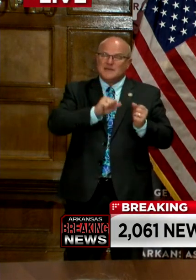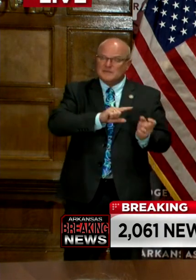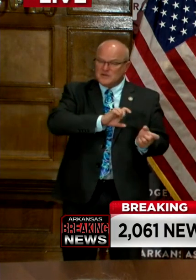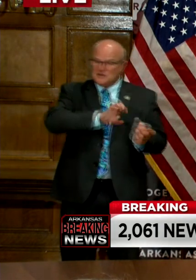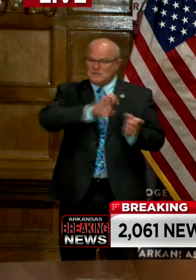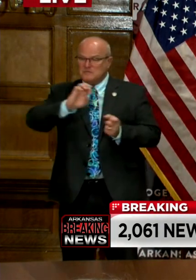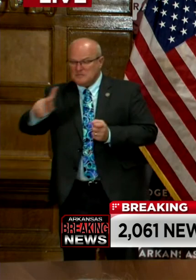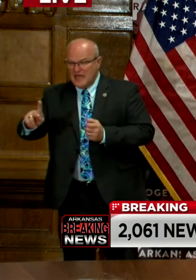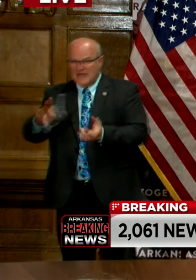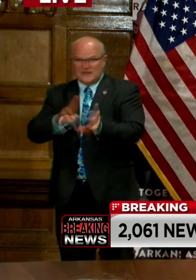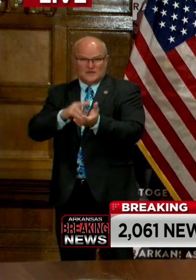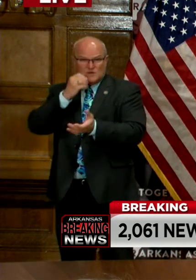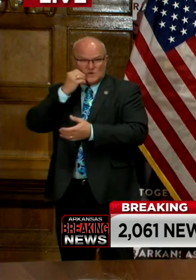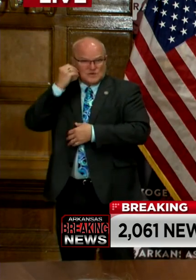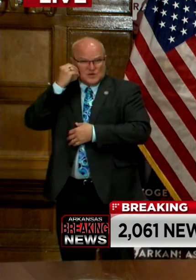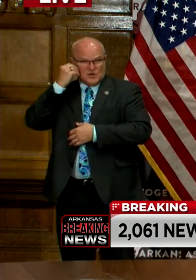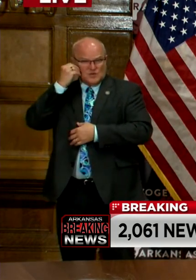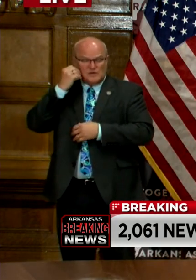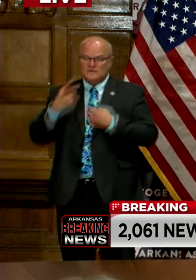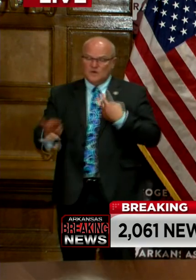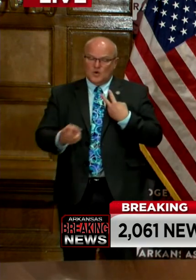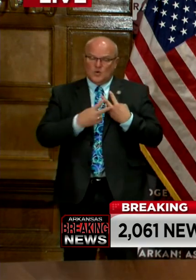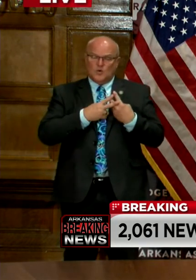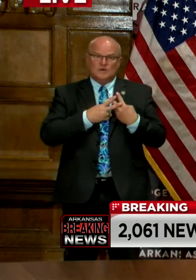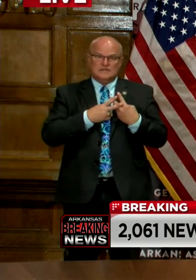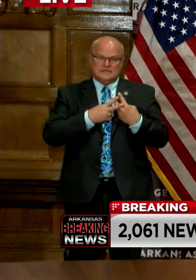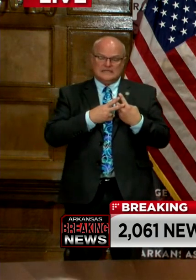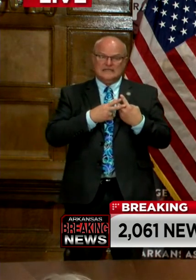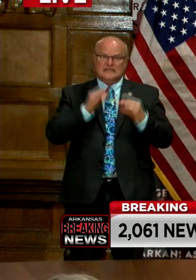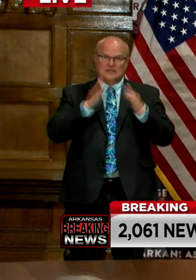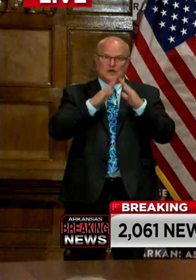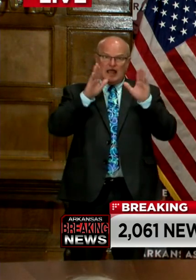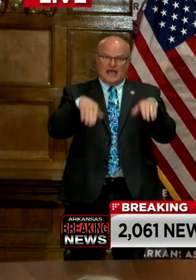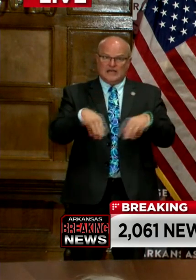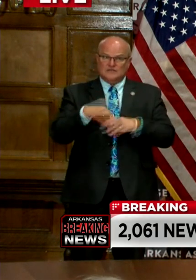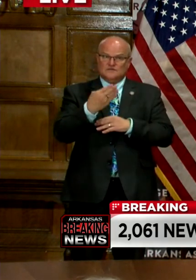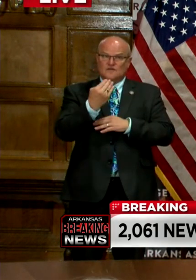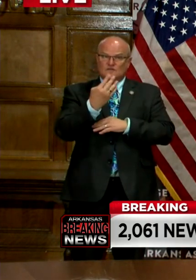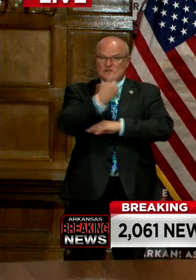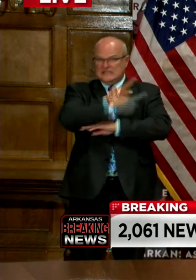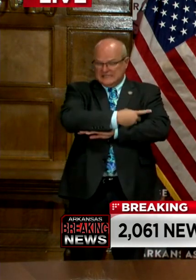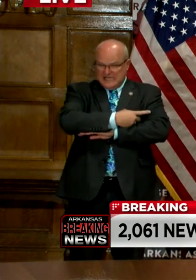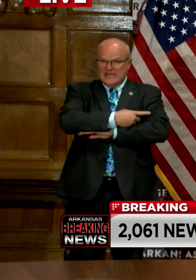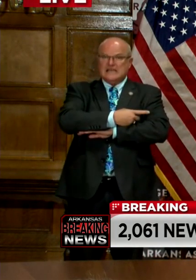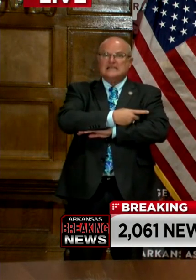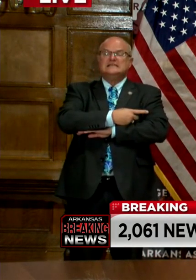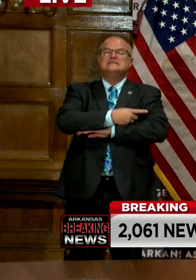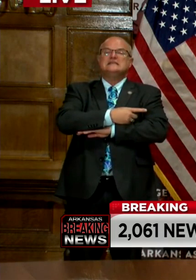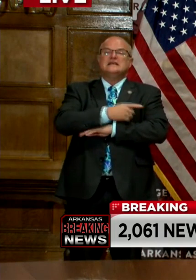SO IF YOU COME TO DINNER, YOU MAY NOT BE ABLE TO GET BACK INTO THE NURSING HOME IMMEDIATELY. YOU WILL HAVE TO BE